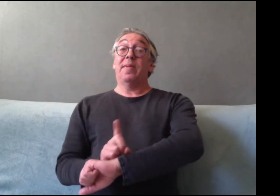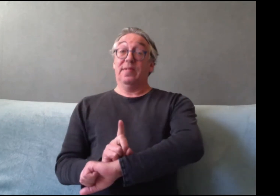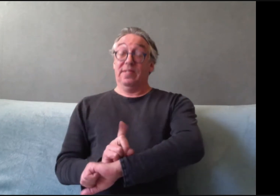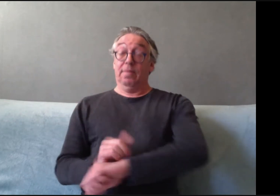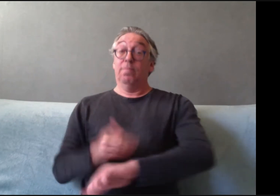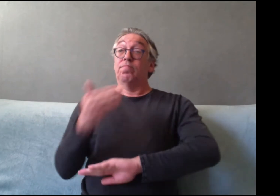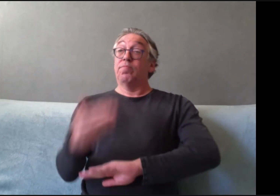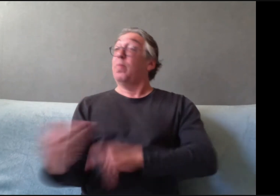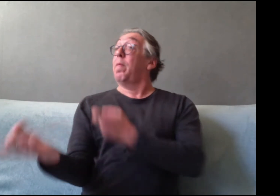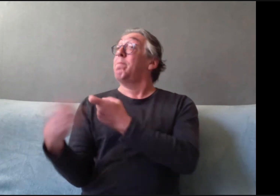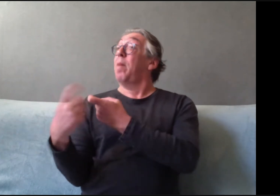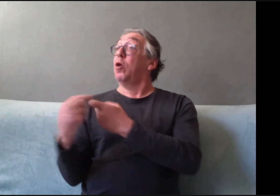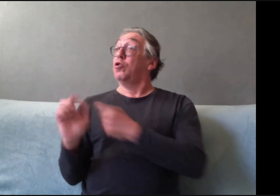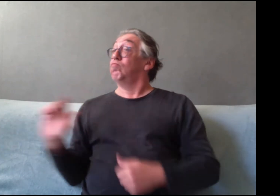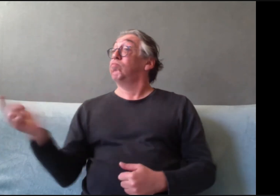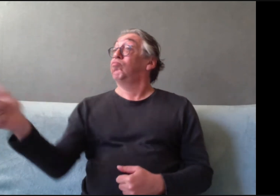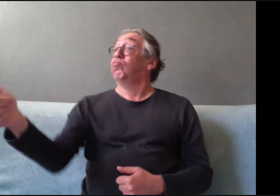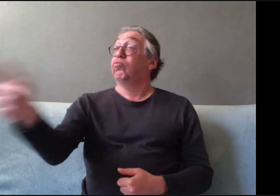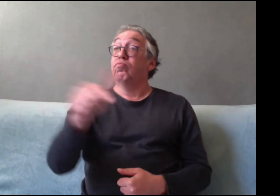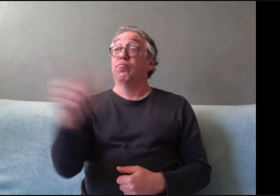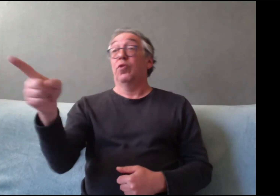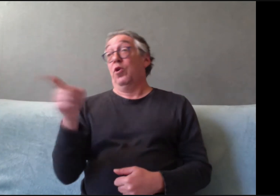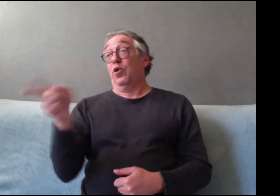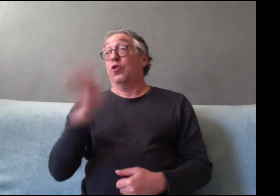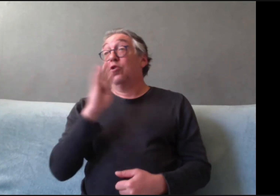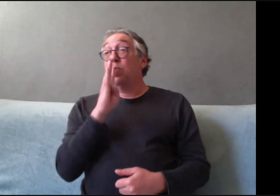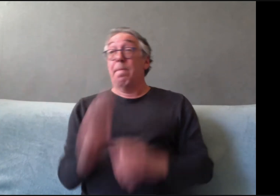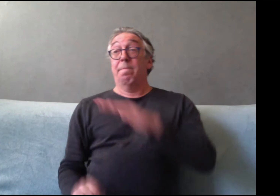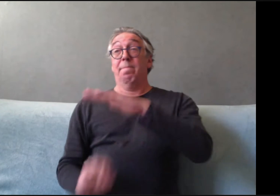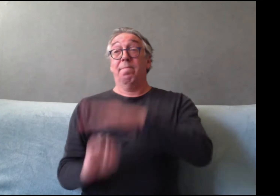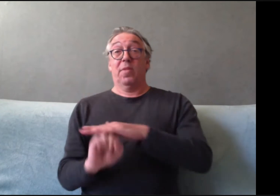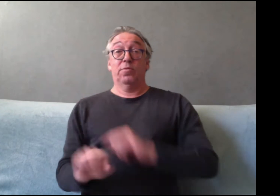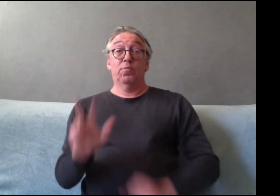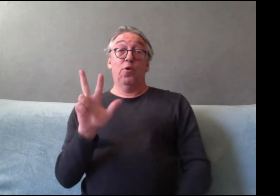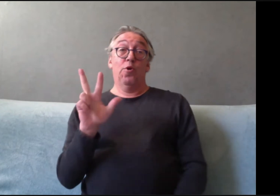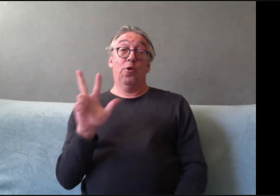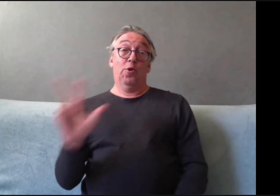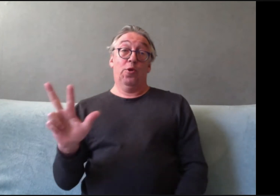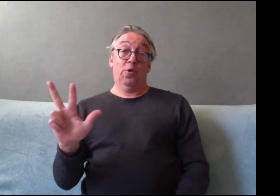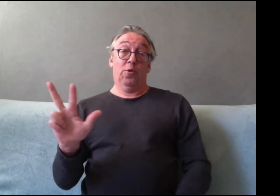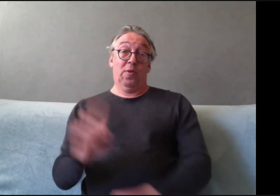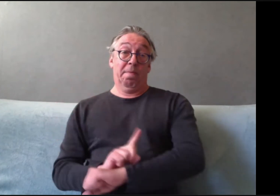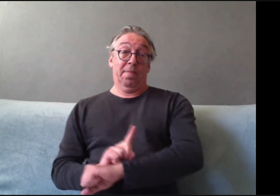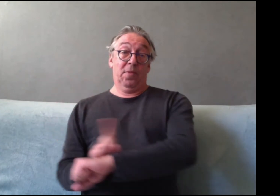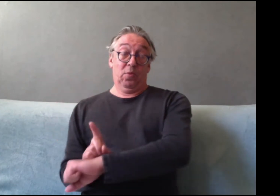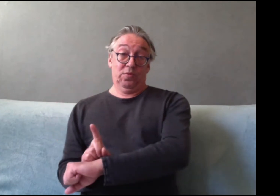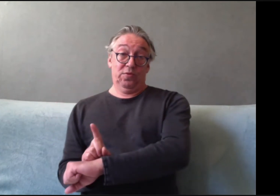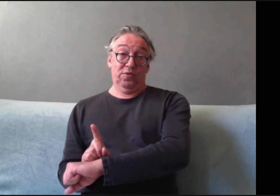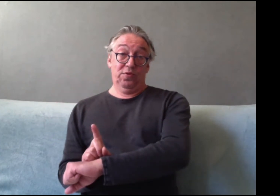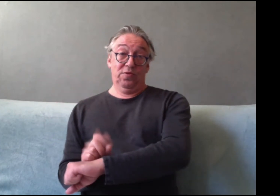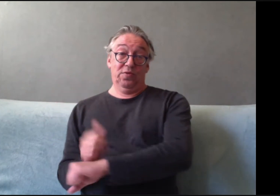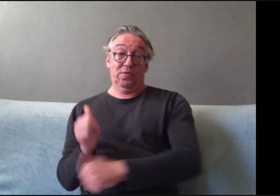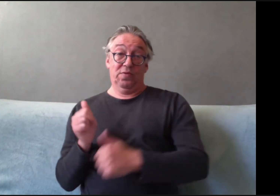and then three minutes to share each person. We apologize if we can't give the floor to everyone.